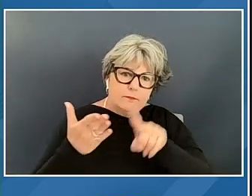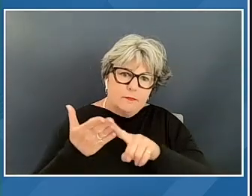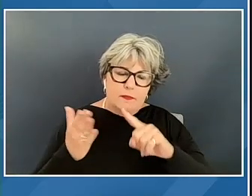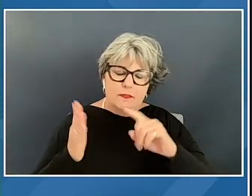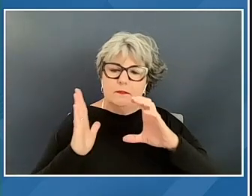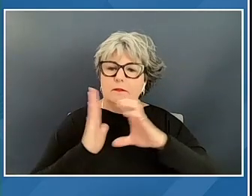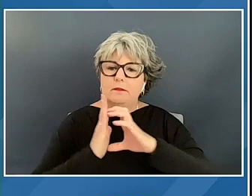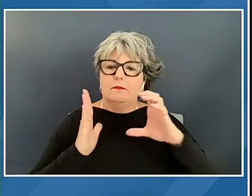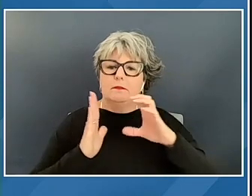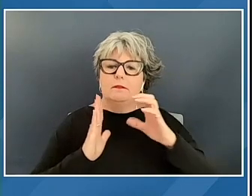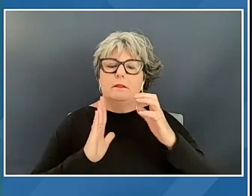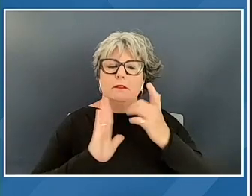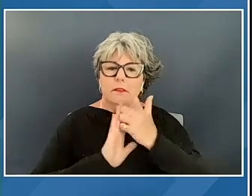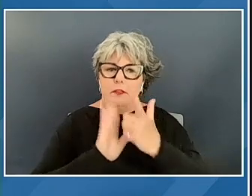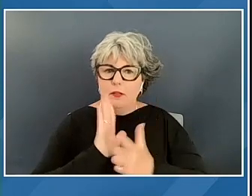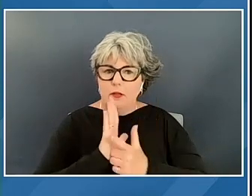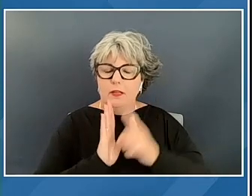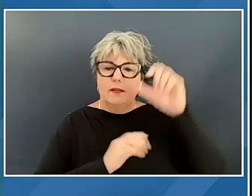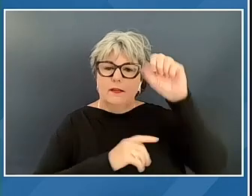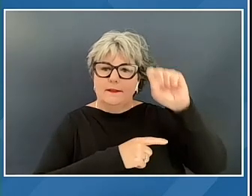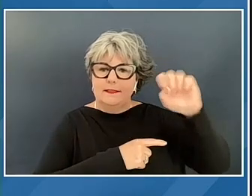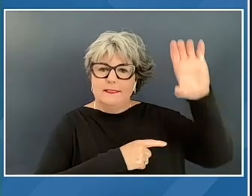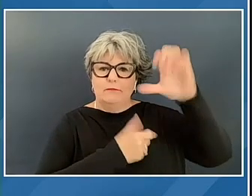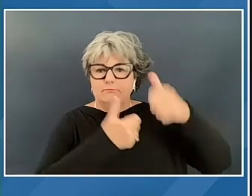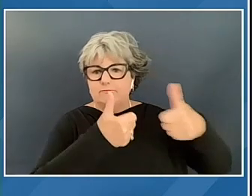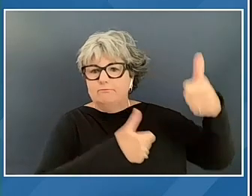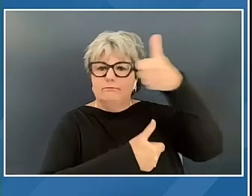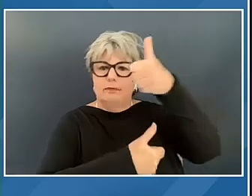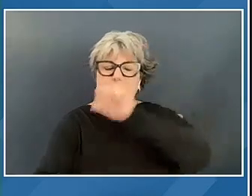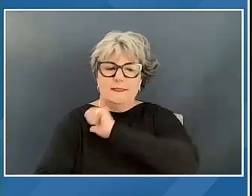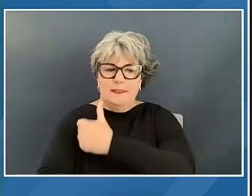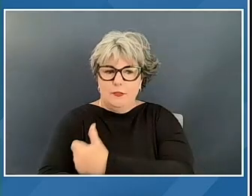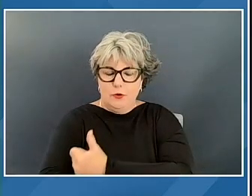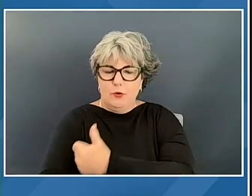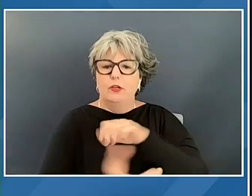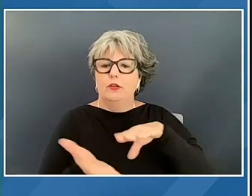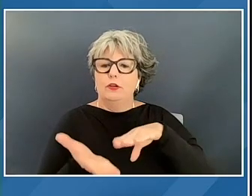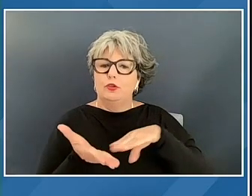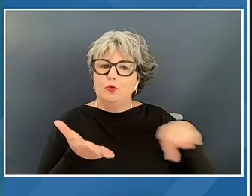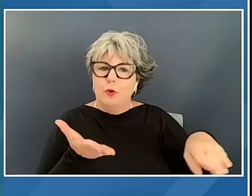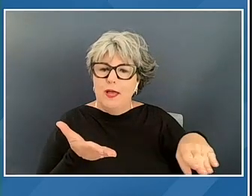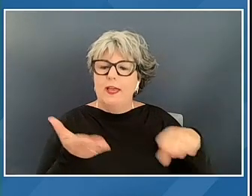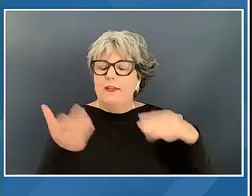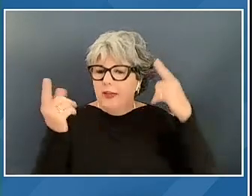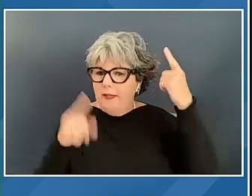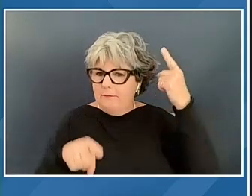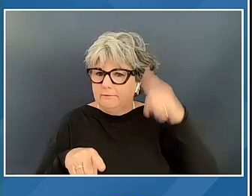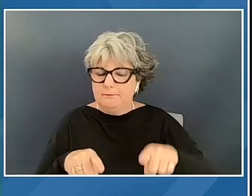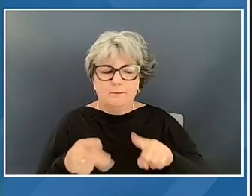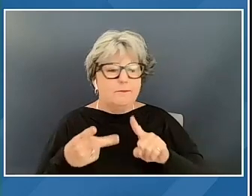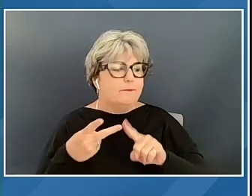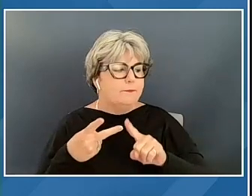where the Secretary has the authority to waive and compromise, and looking at ways